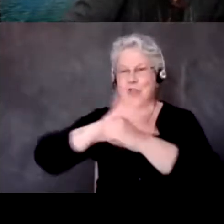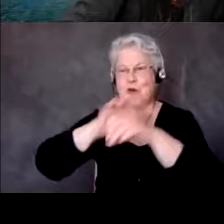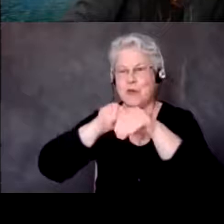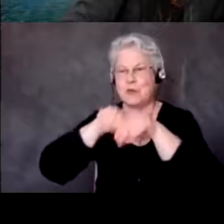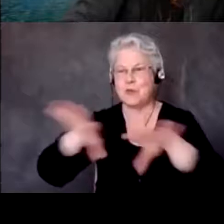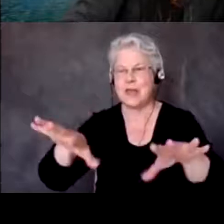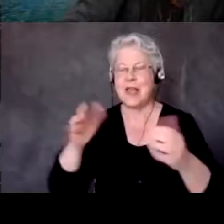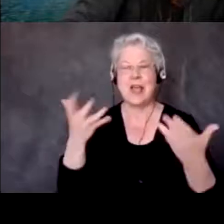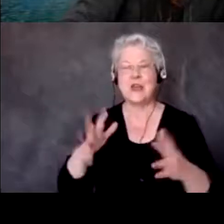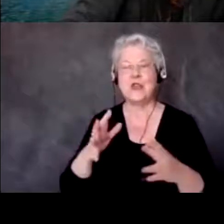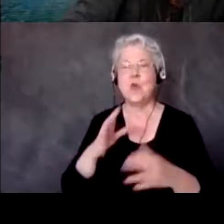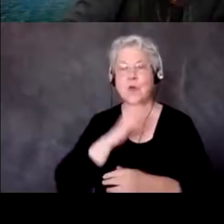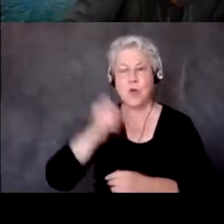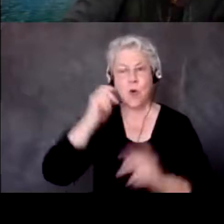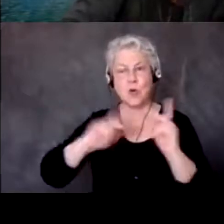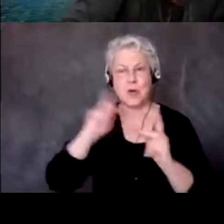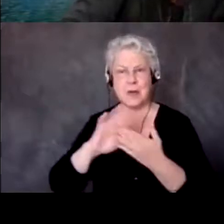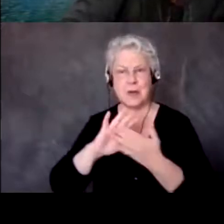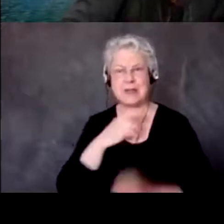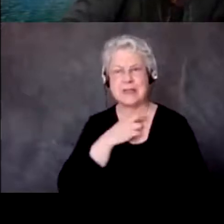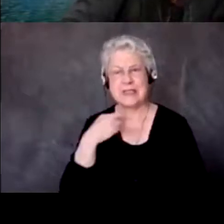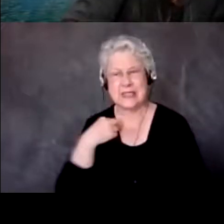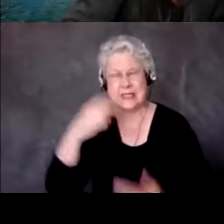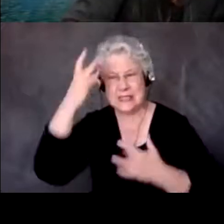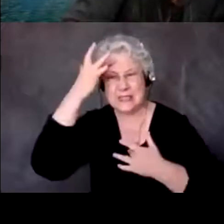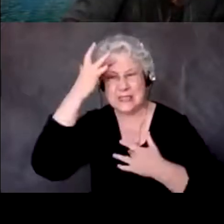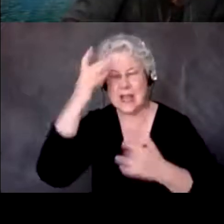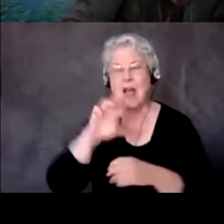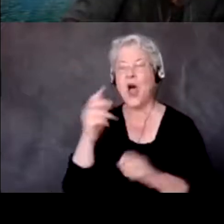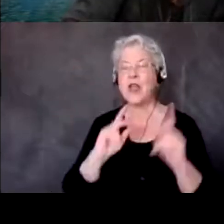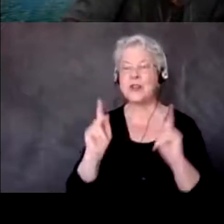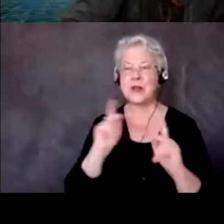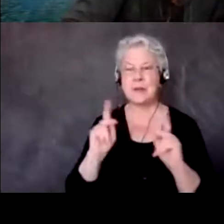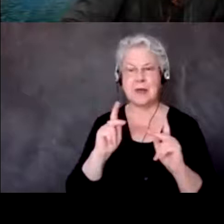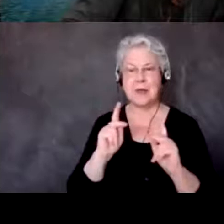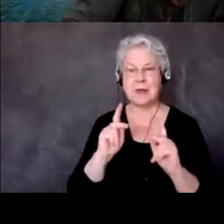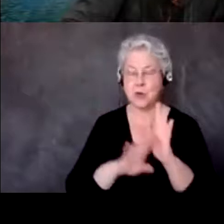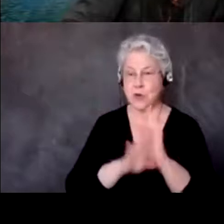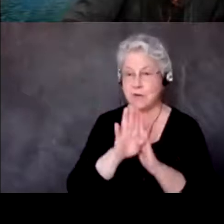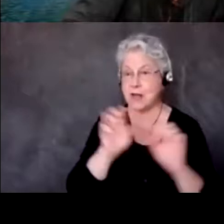elders at risk. Others have started building the capacity to be able to offer it online,